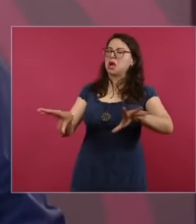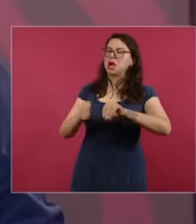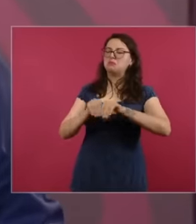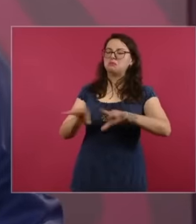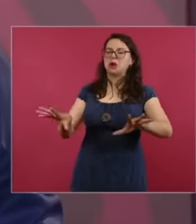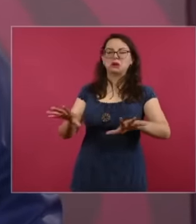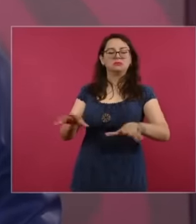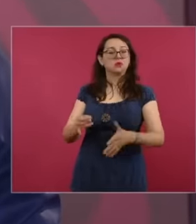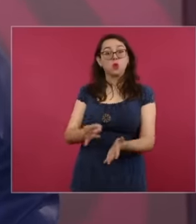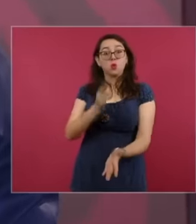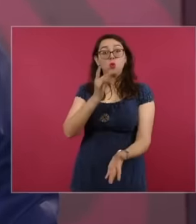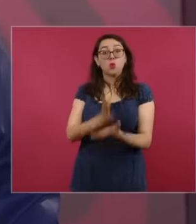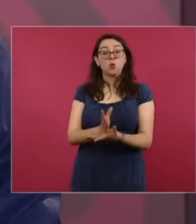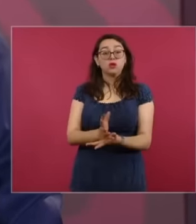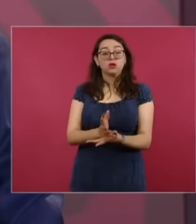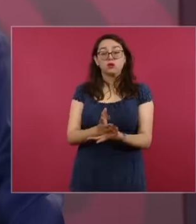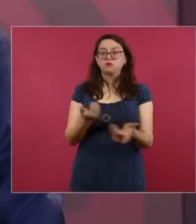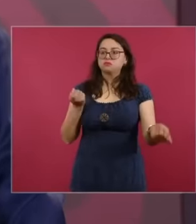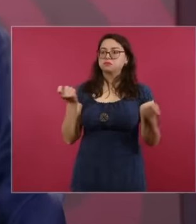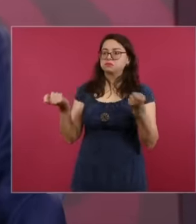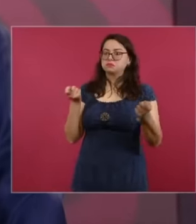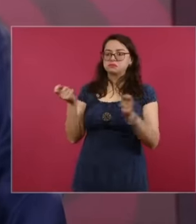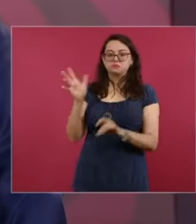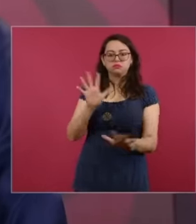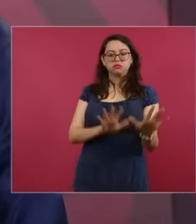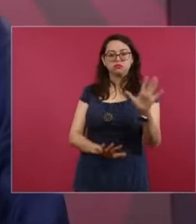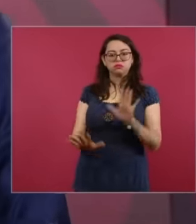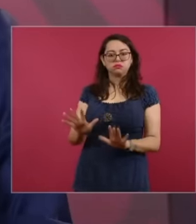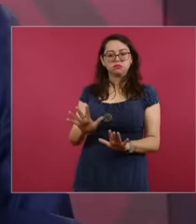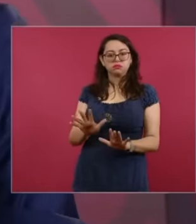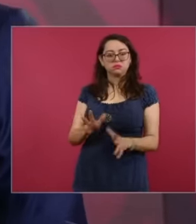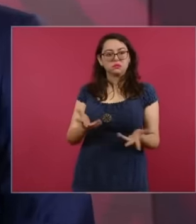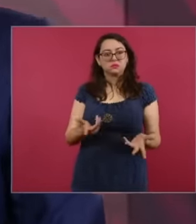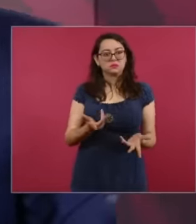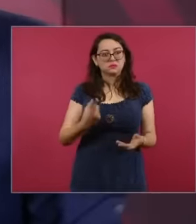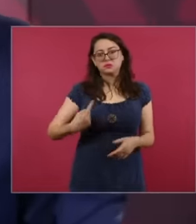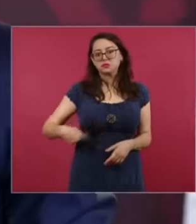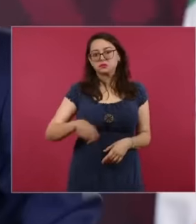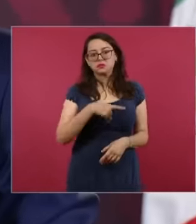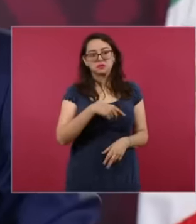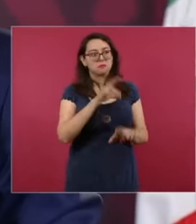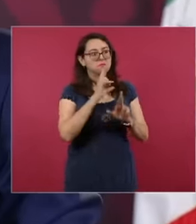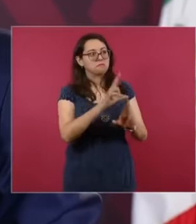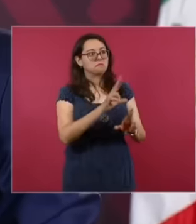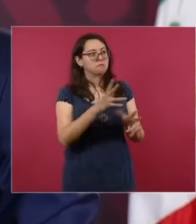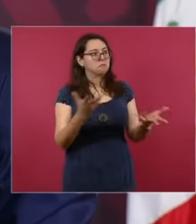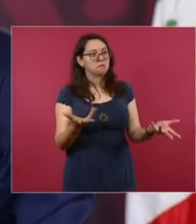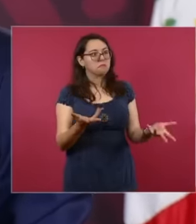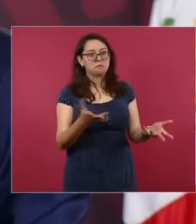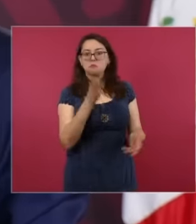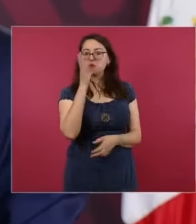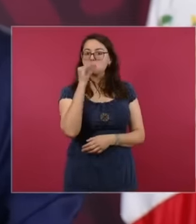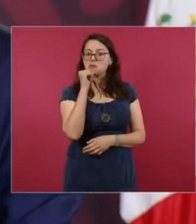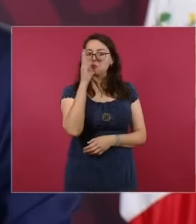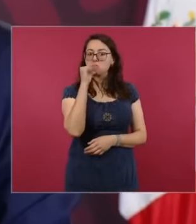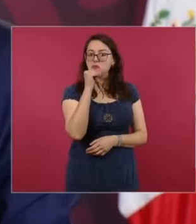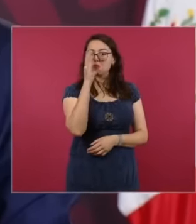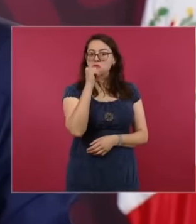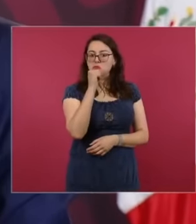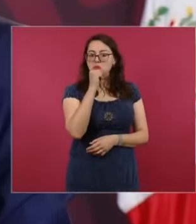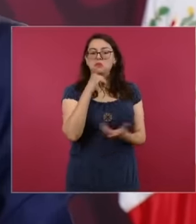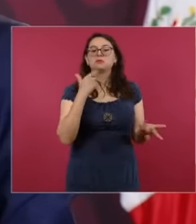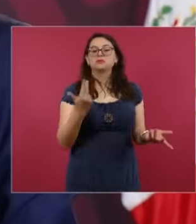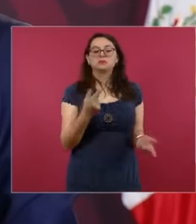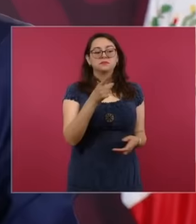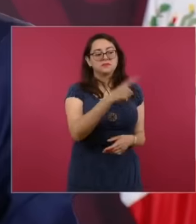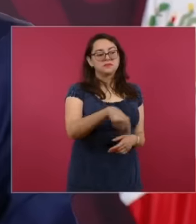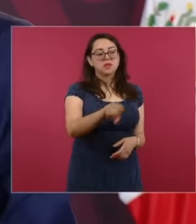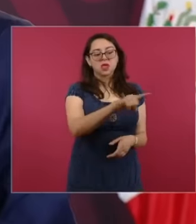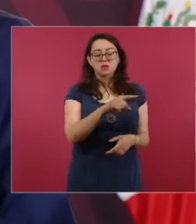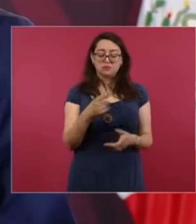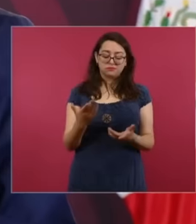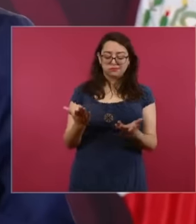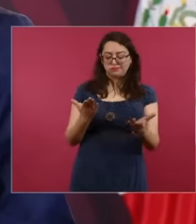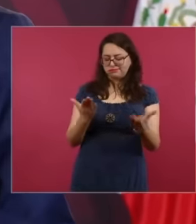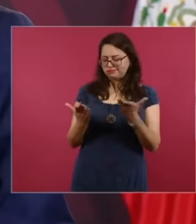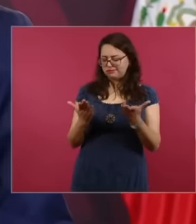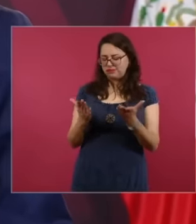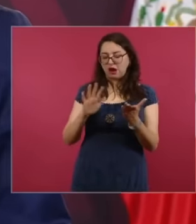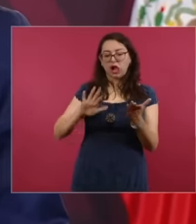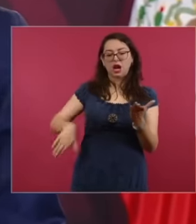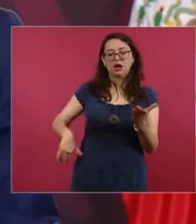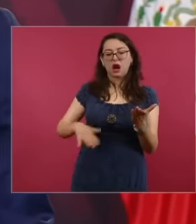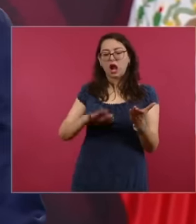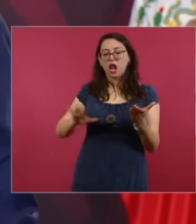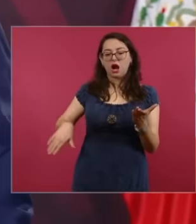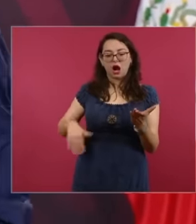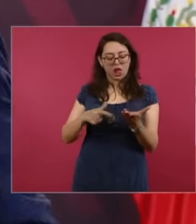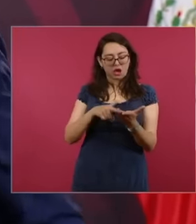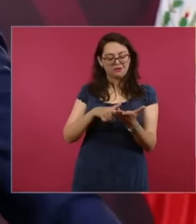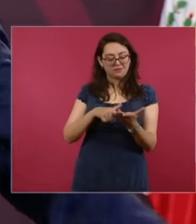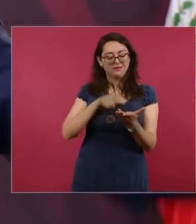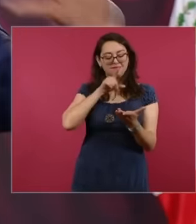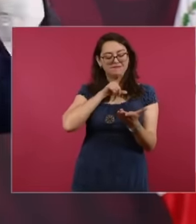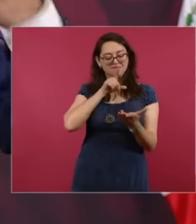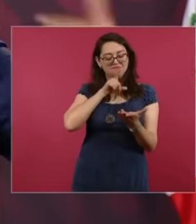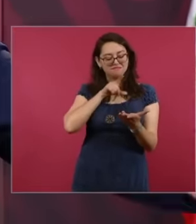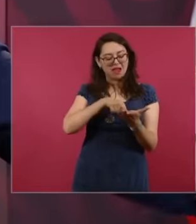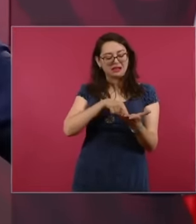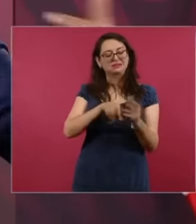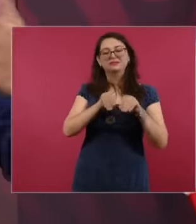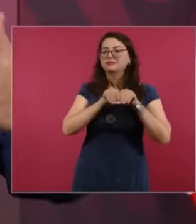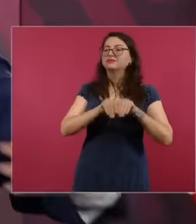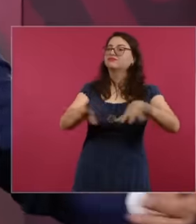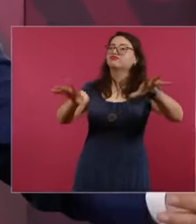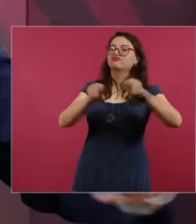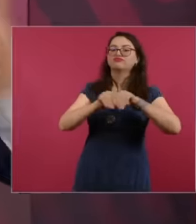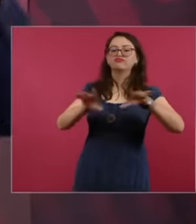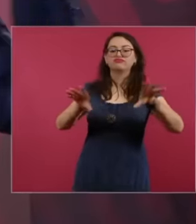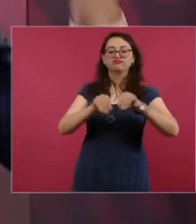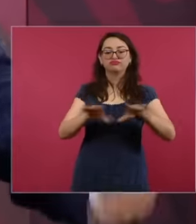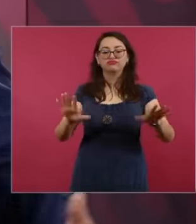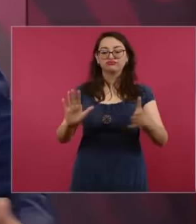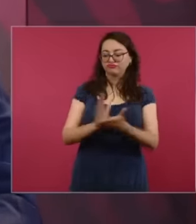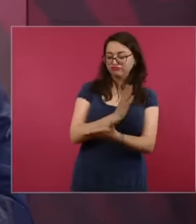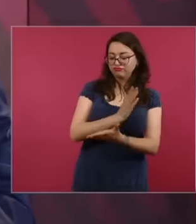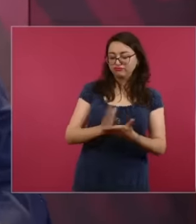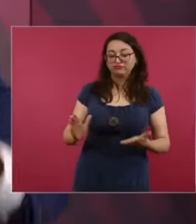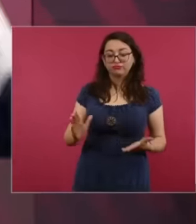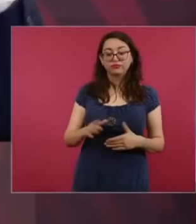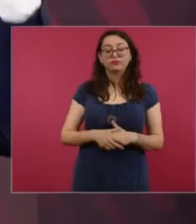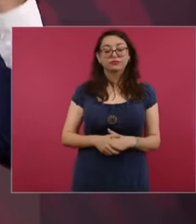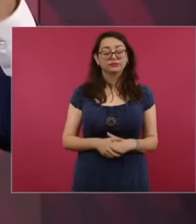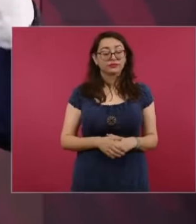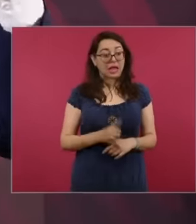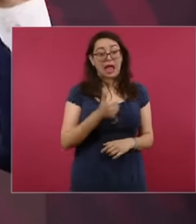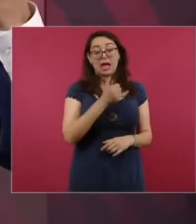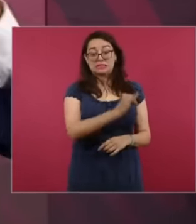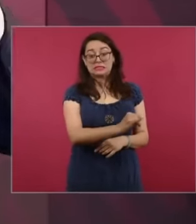and they decided what was reported and what was not. And there were information fences, this medium no longer exists,